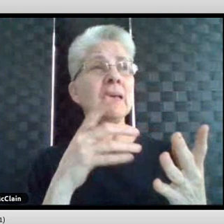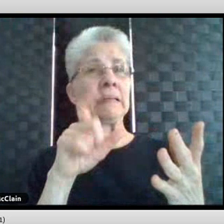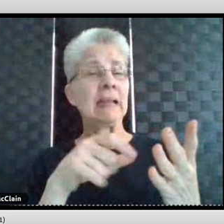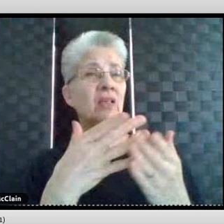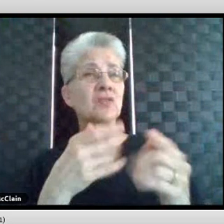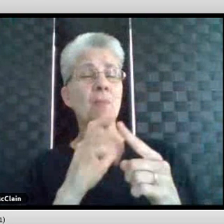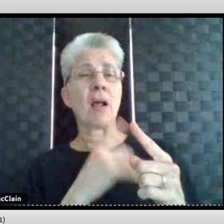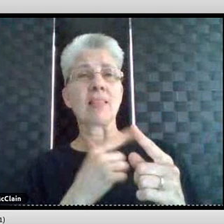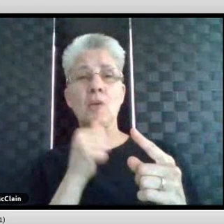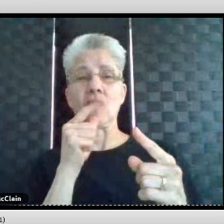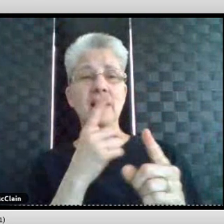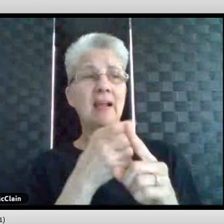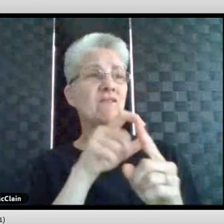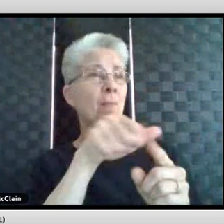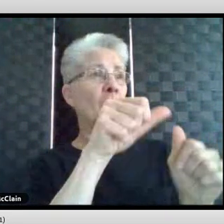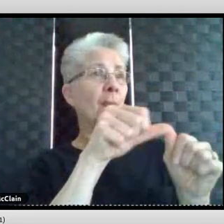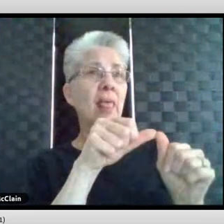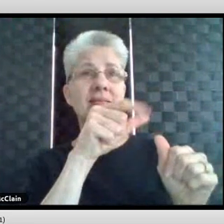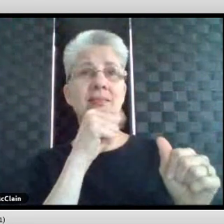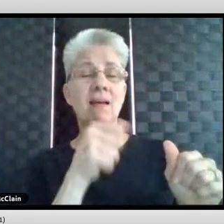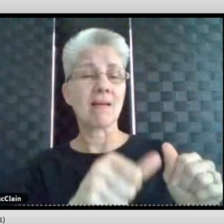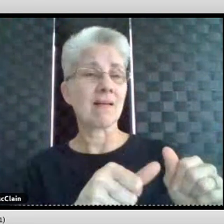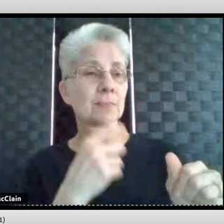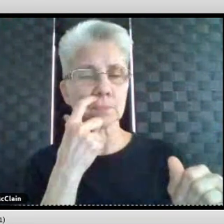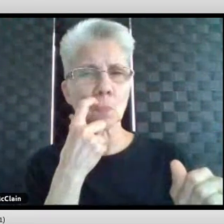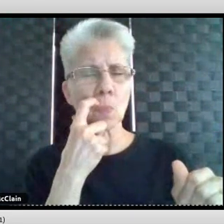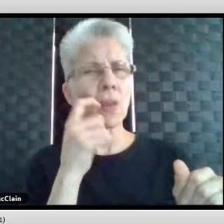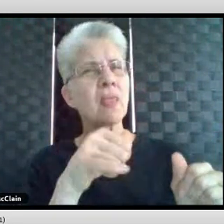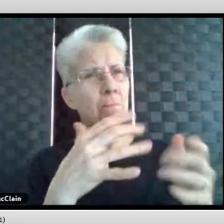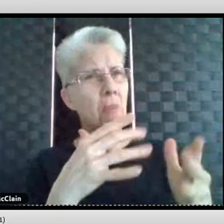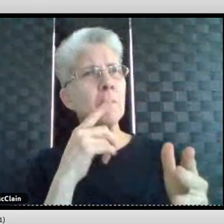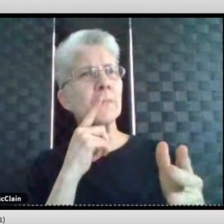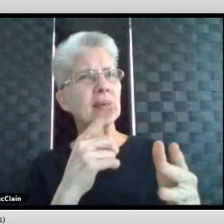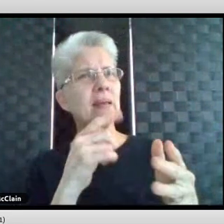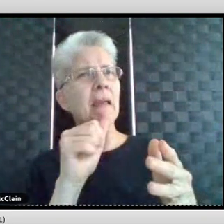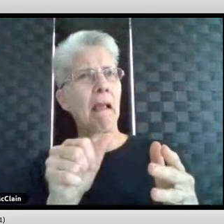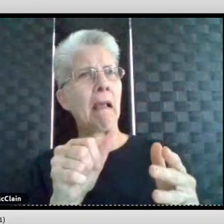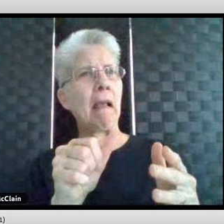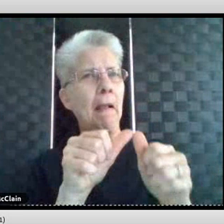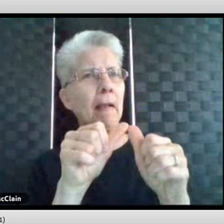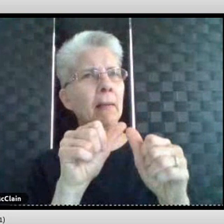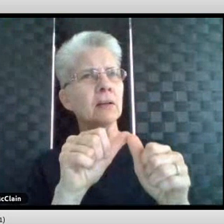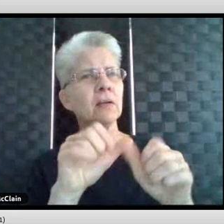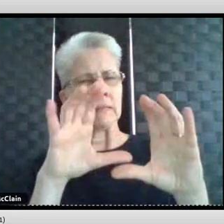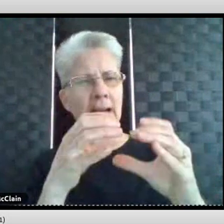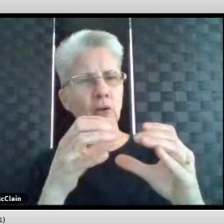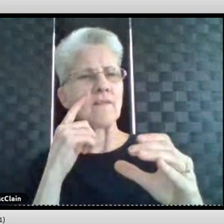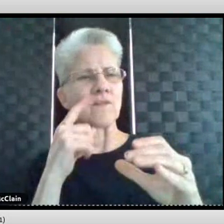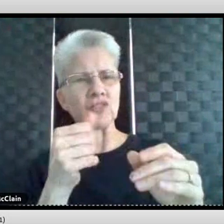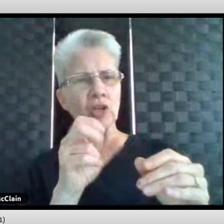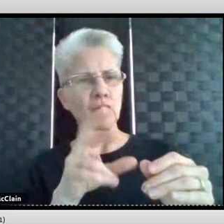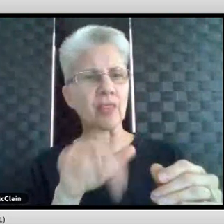that they're not getting from someplace else. So that might be a niche group under gender.